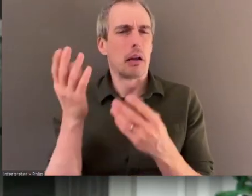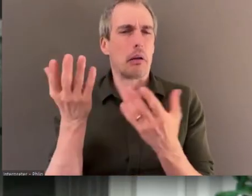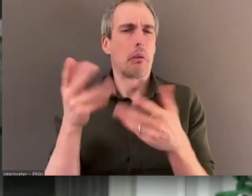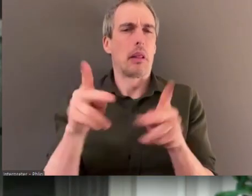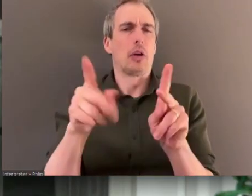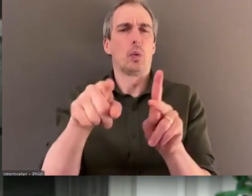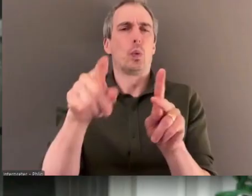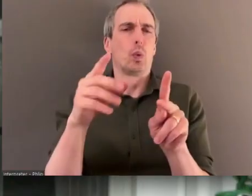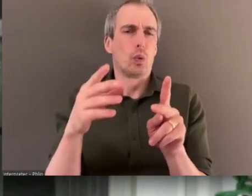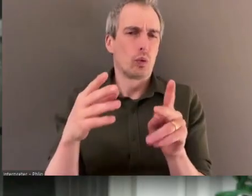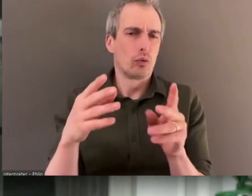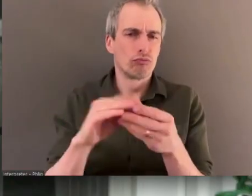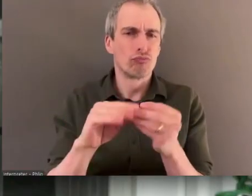The demo website is also quite accessible.